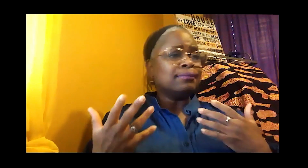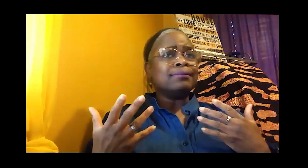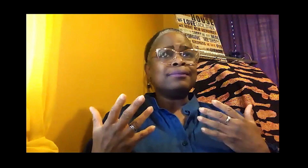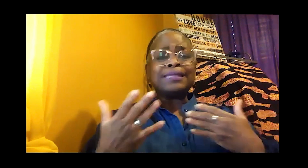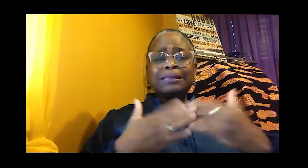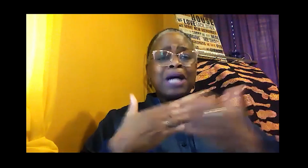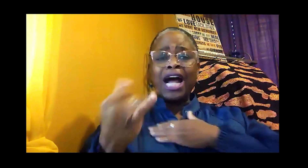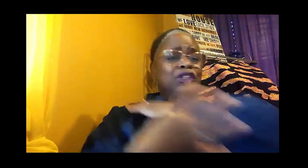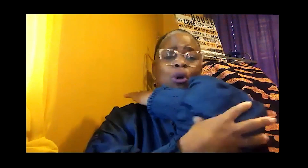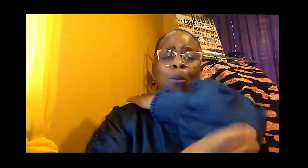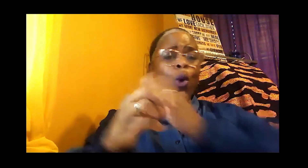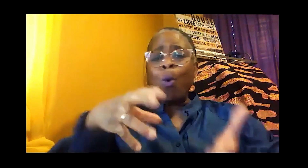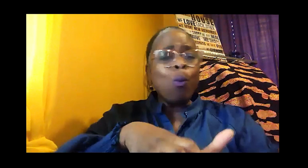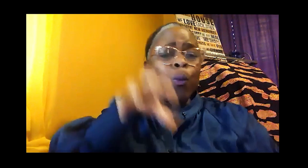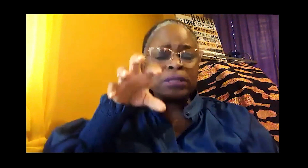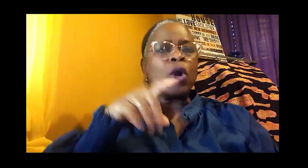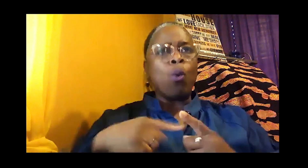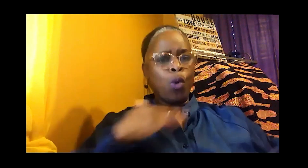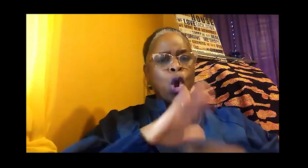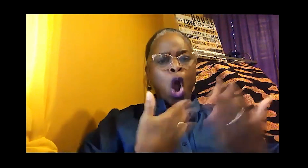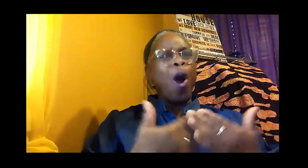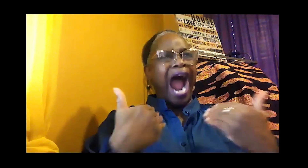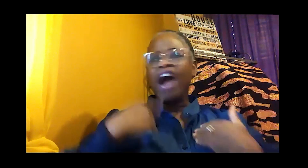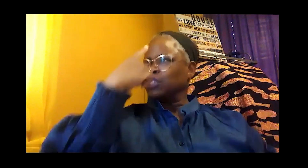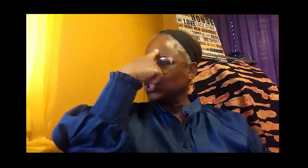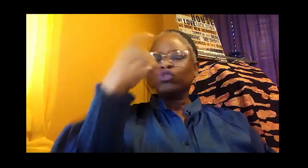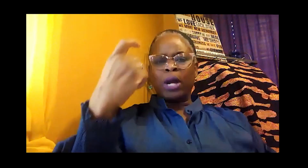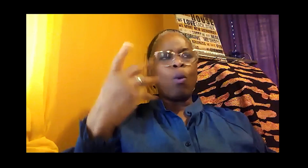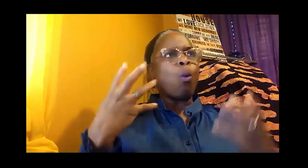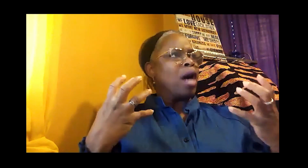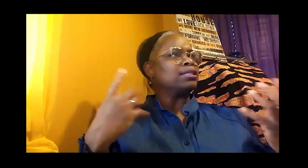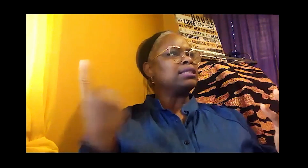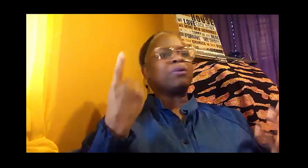matter if you're poor or rich, we all have the dream of wanting something better for our lives.